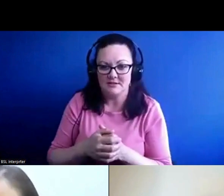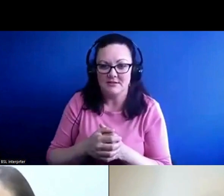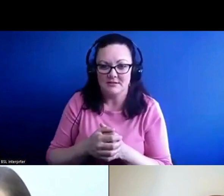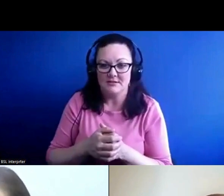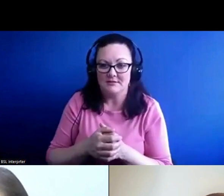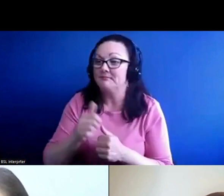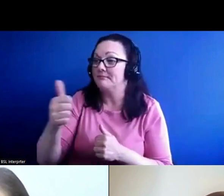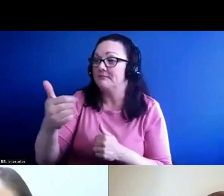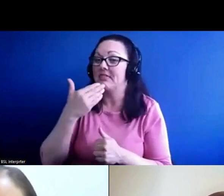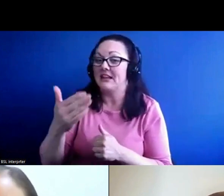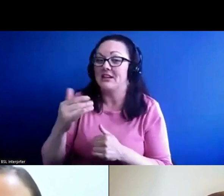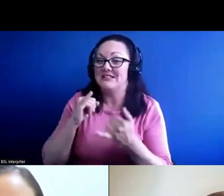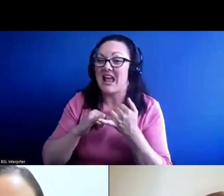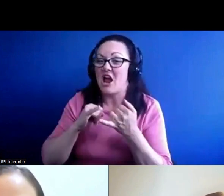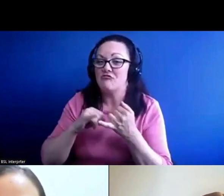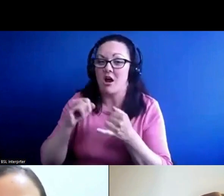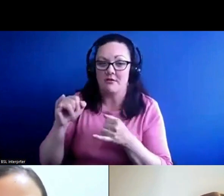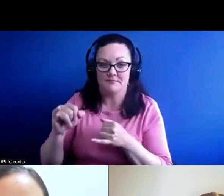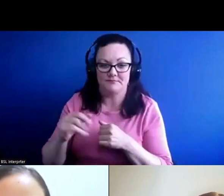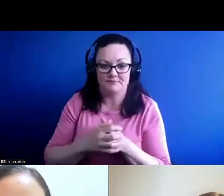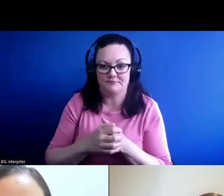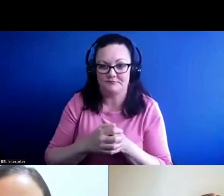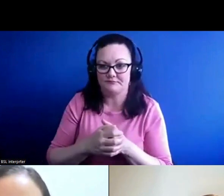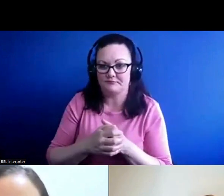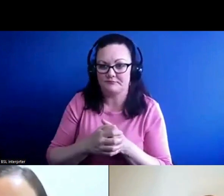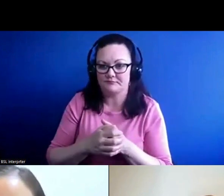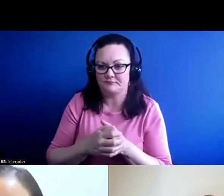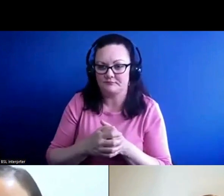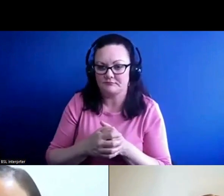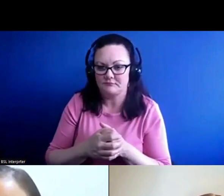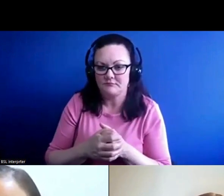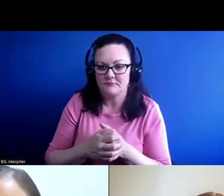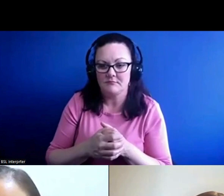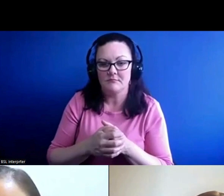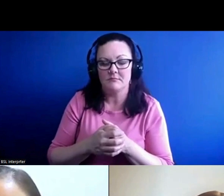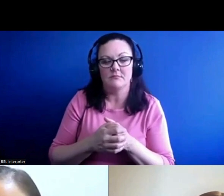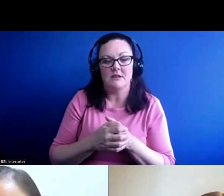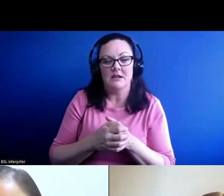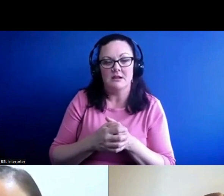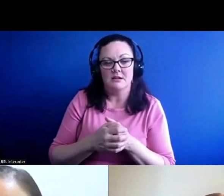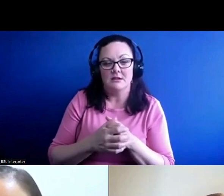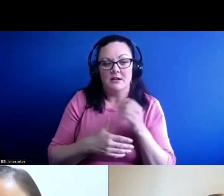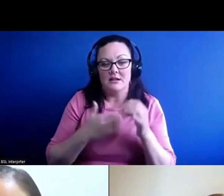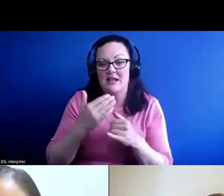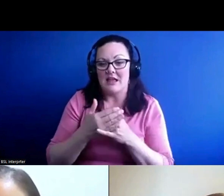We're going to wrap up with a comment and the last question that's in the chat at the moment.